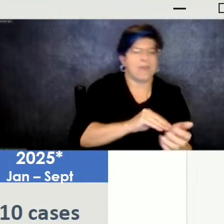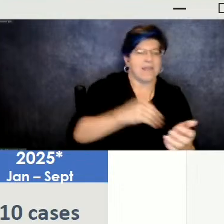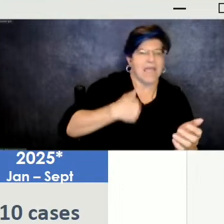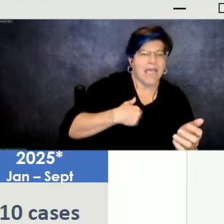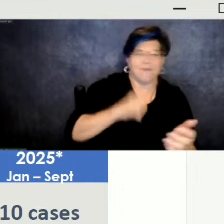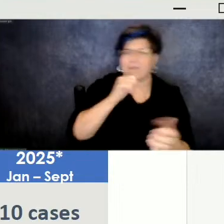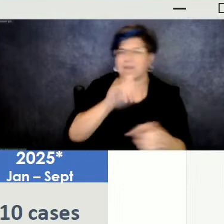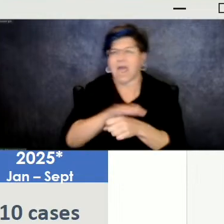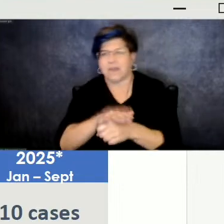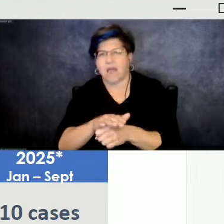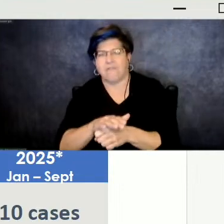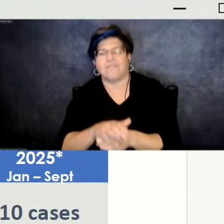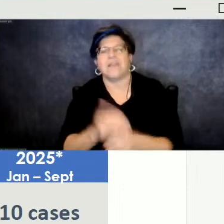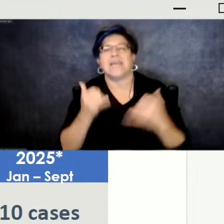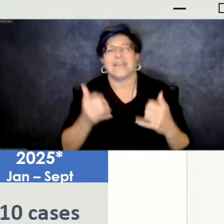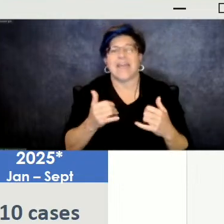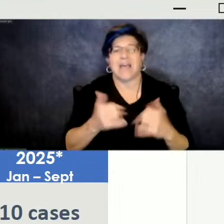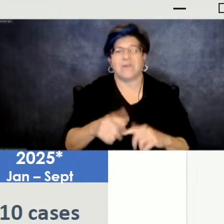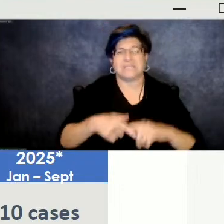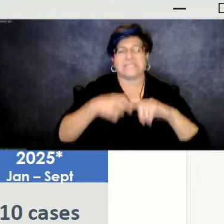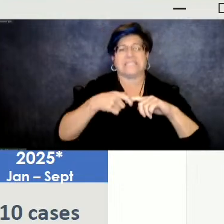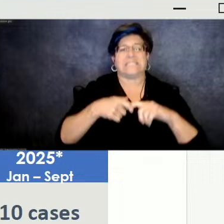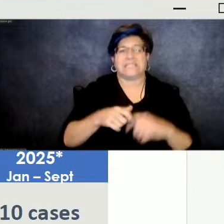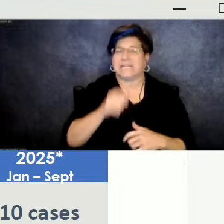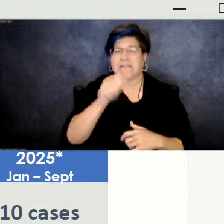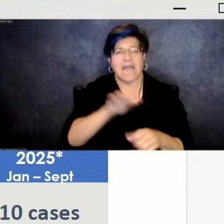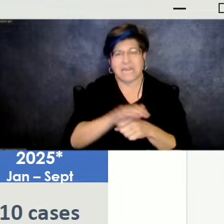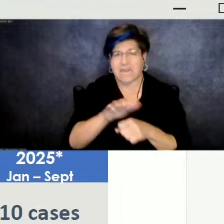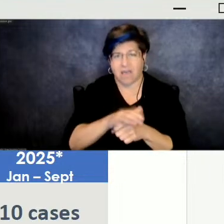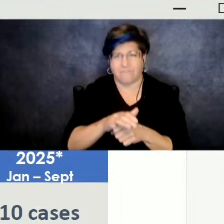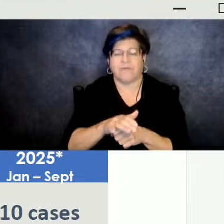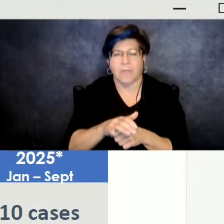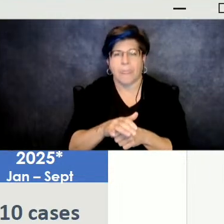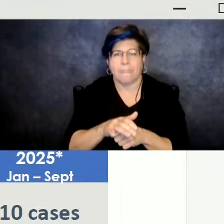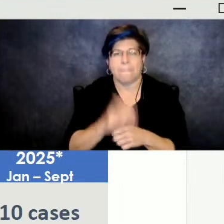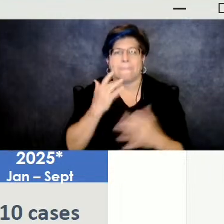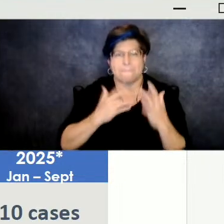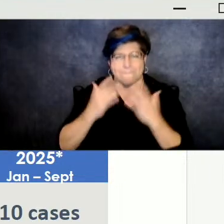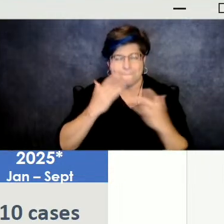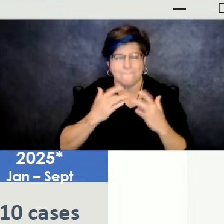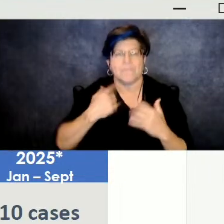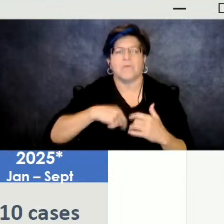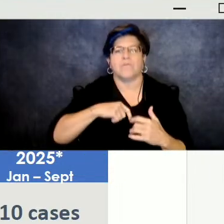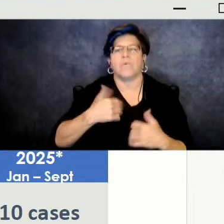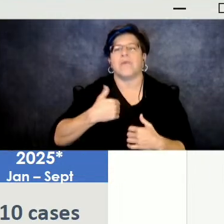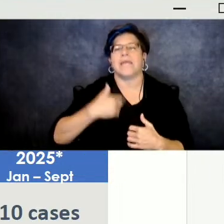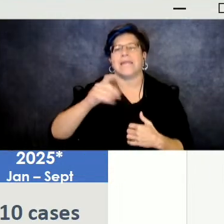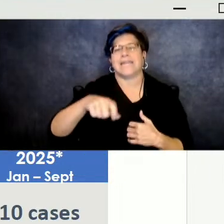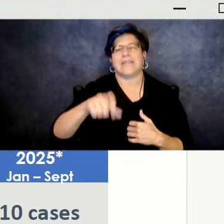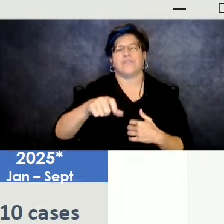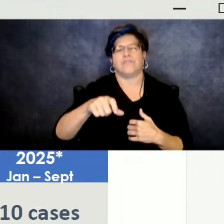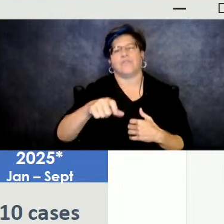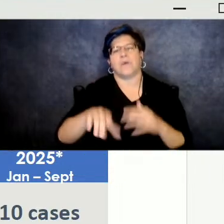LAWS OF HAVING MEDICATION AND NOT HAVING AN ADEQUATE SUPPLY